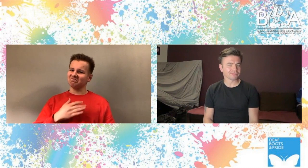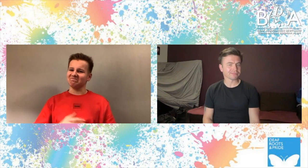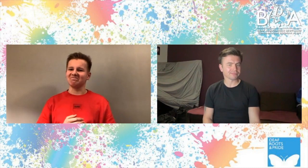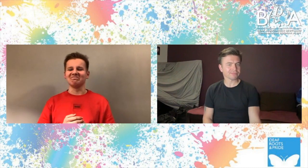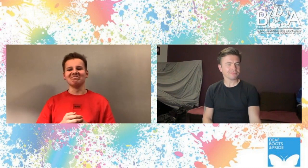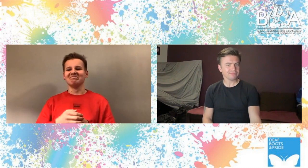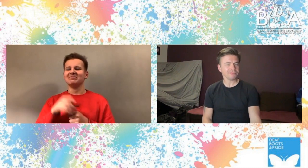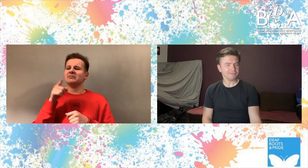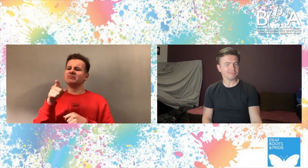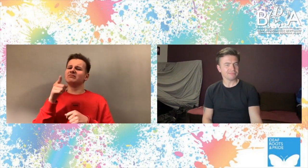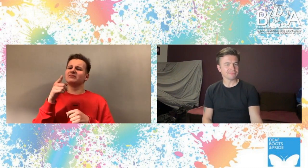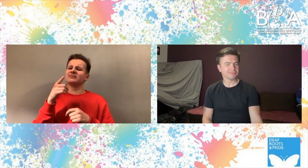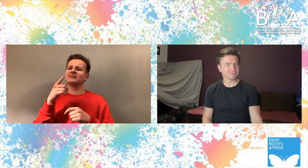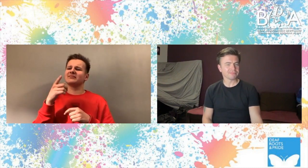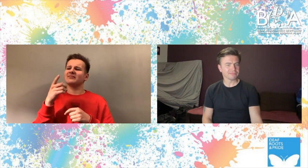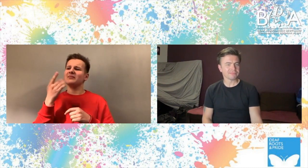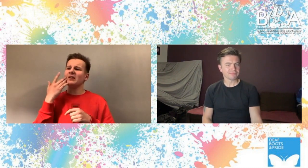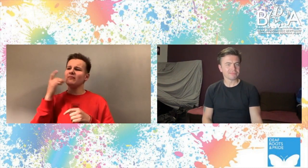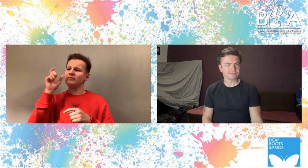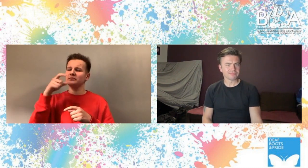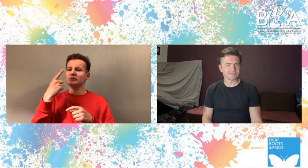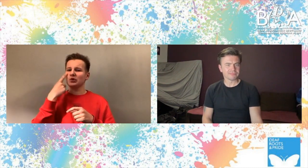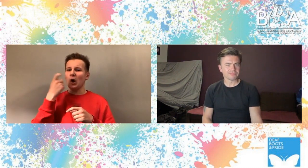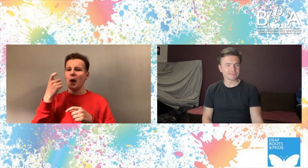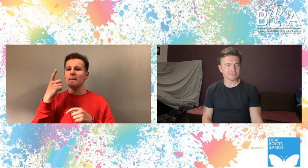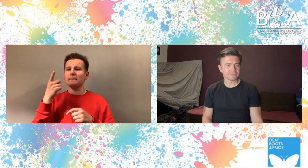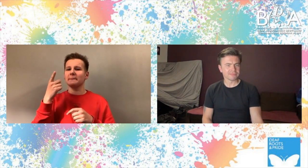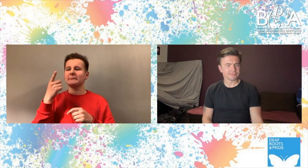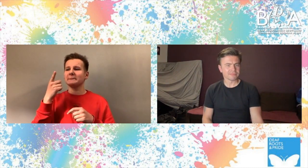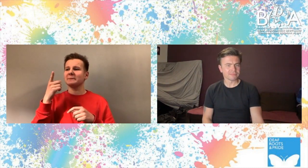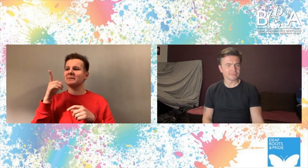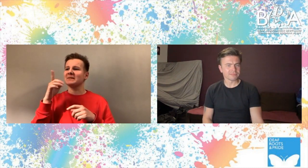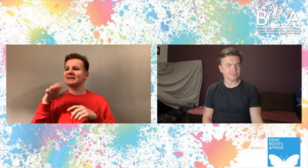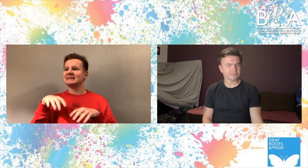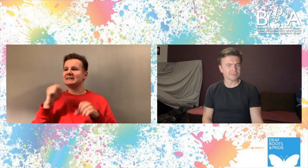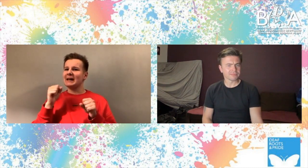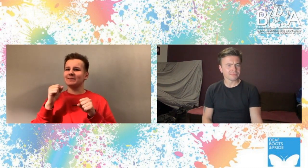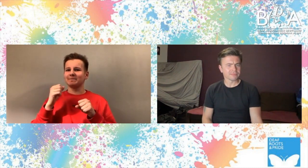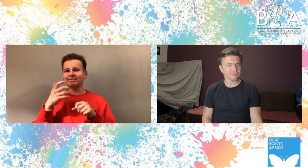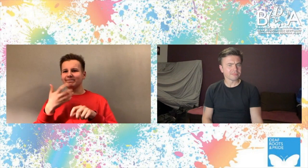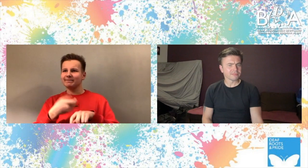Oh, that’s so good. When a young person is starting out on their journey,